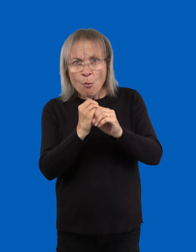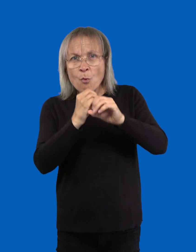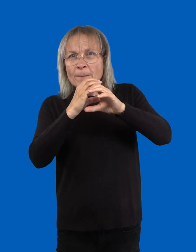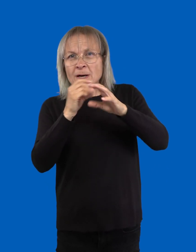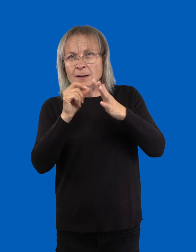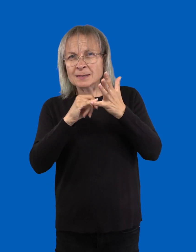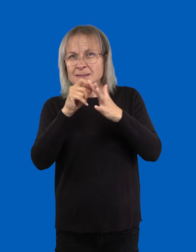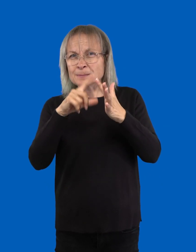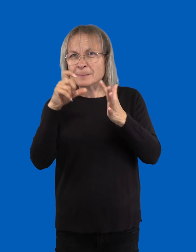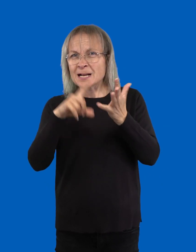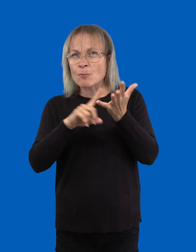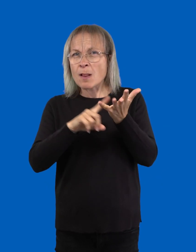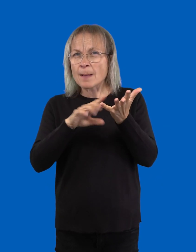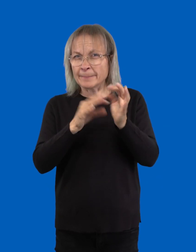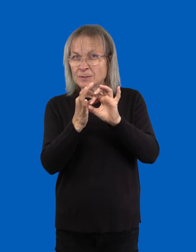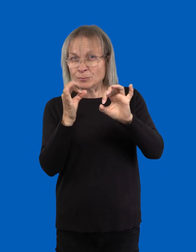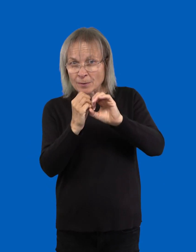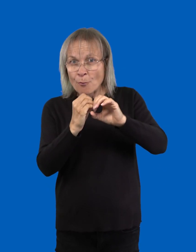They'll open the speculum to see your cervix.